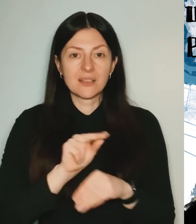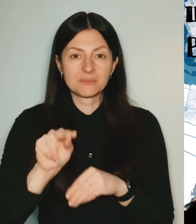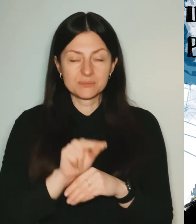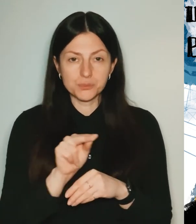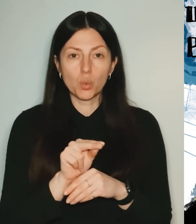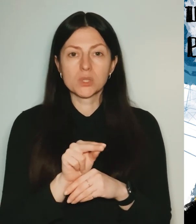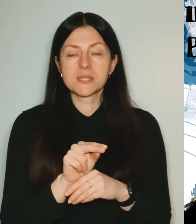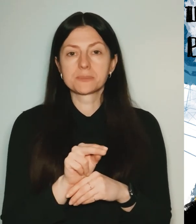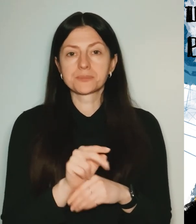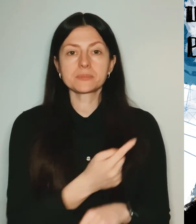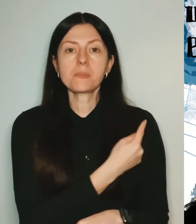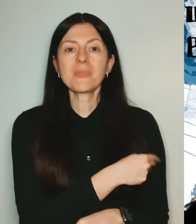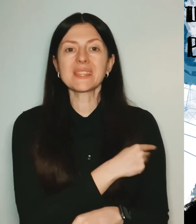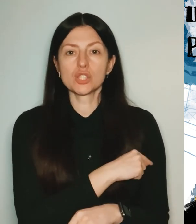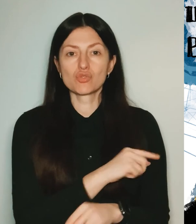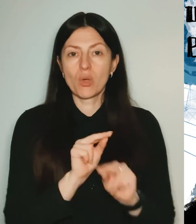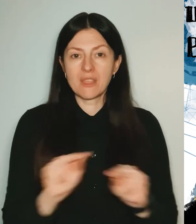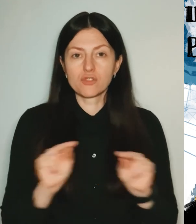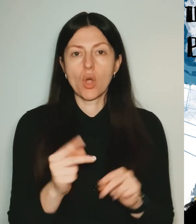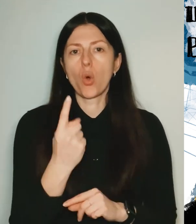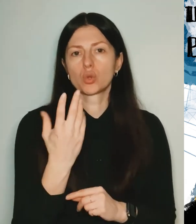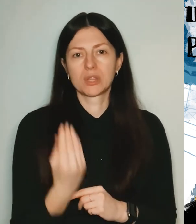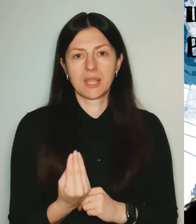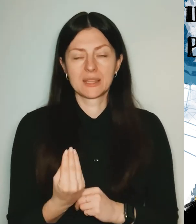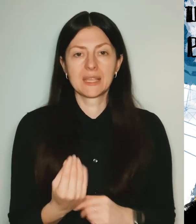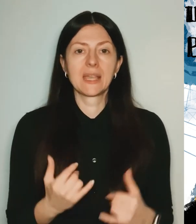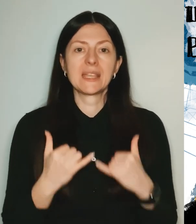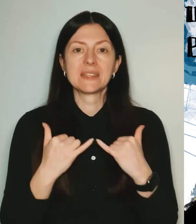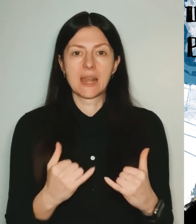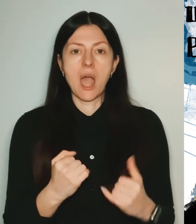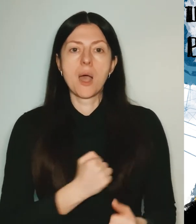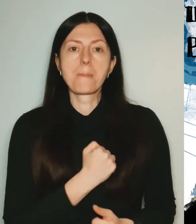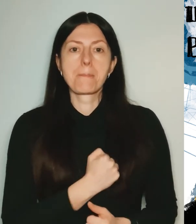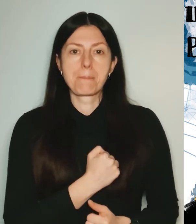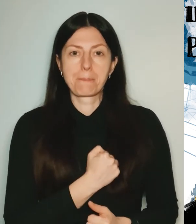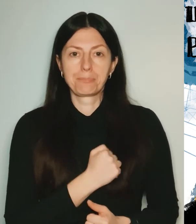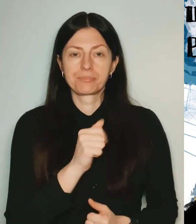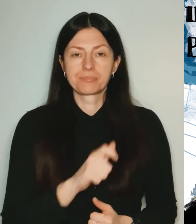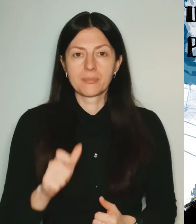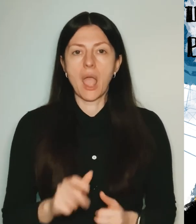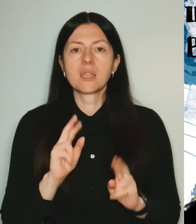Basically, it’s a one-day course of medical education for the military